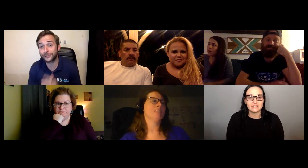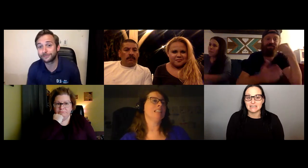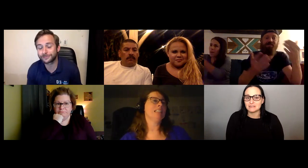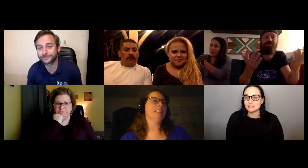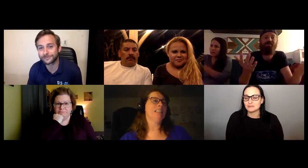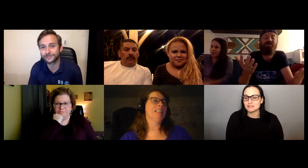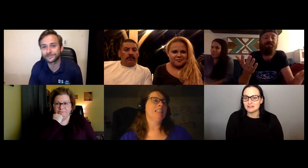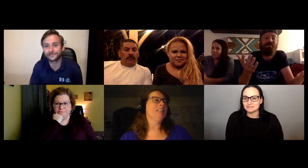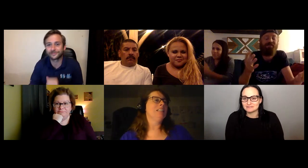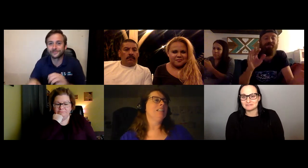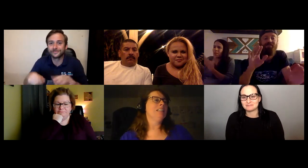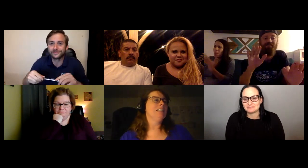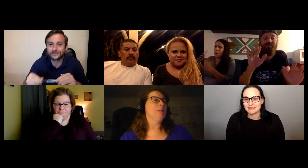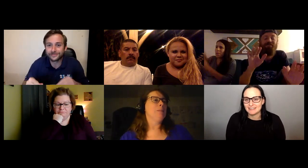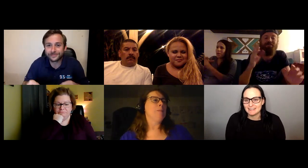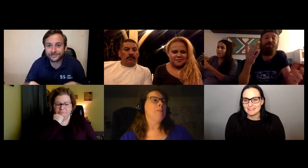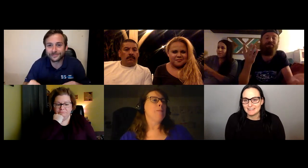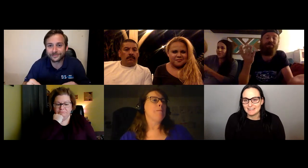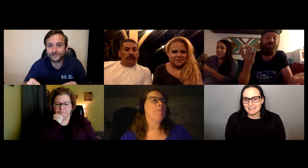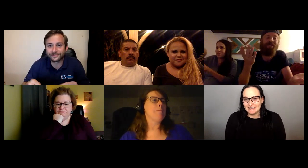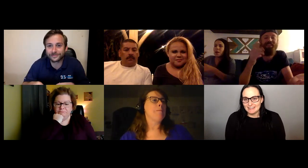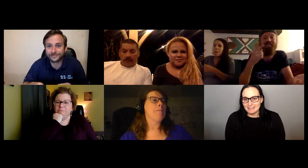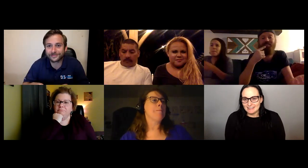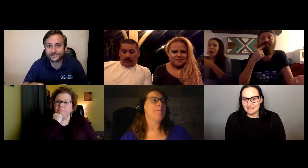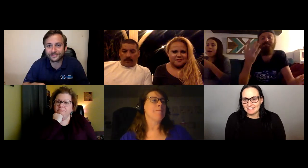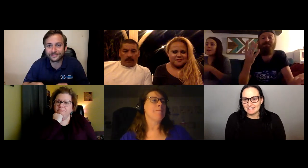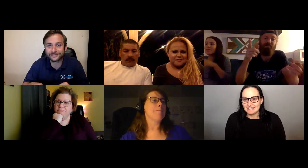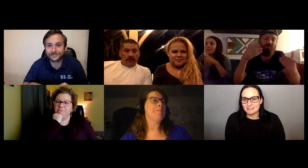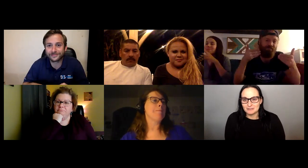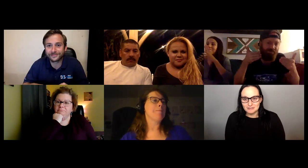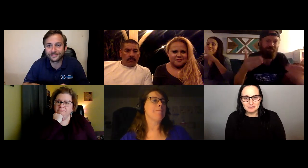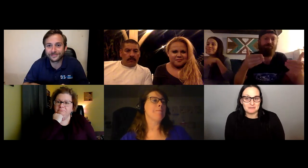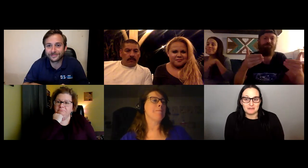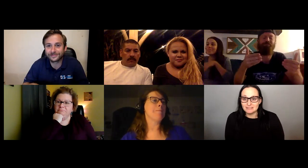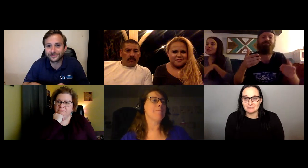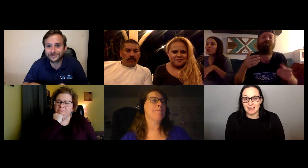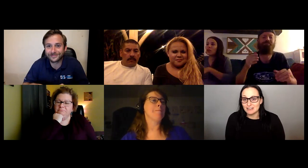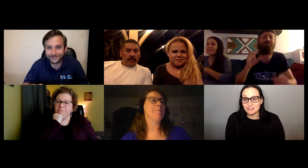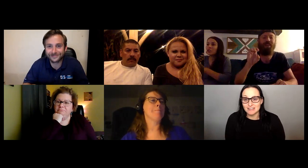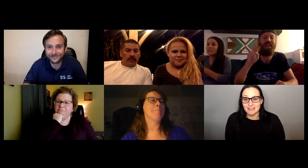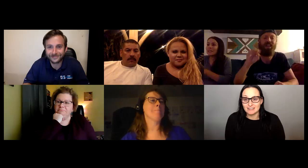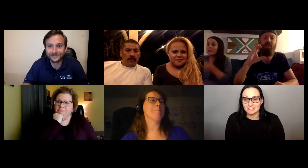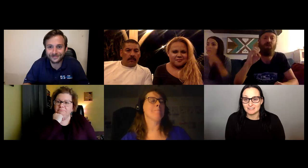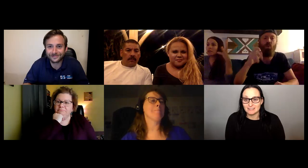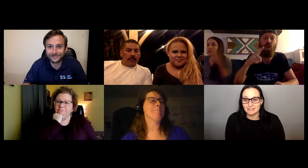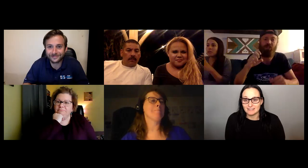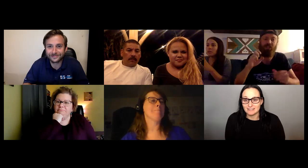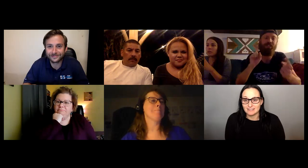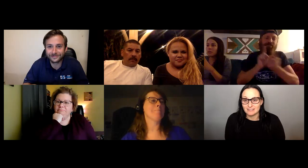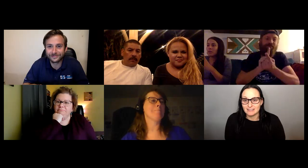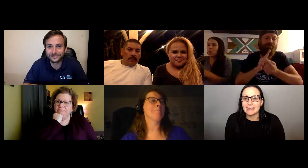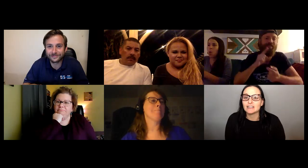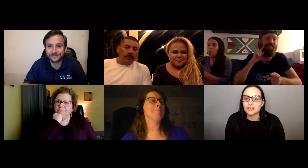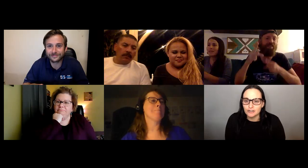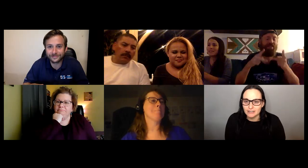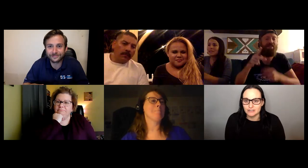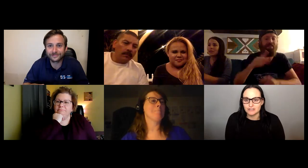damian do you want to start